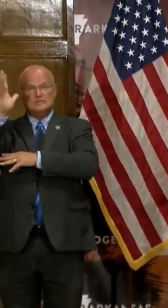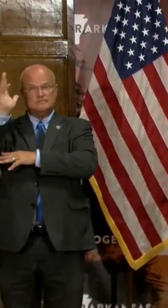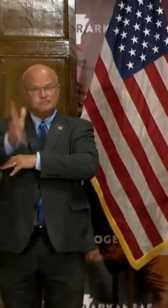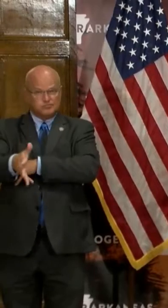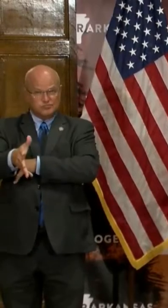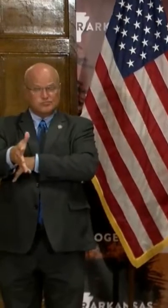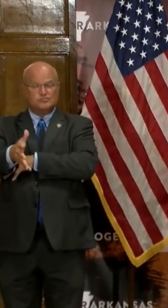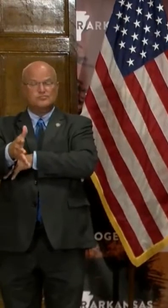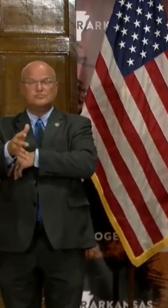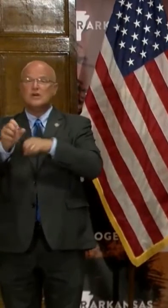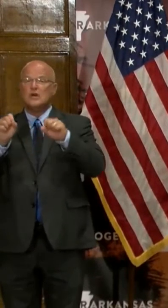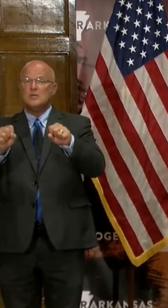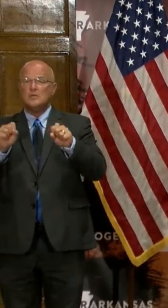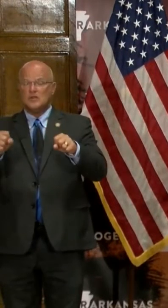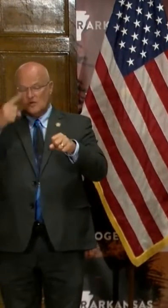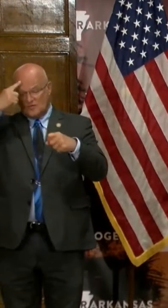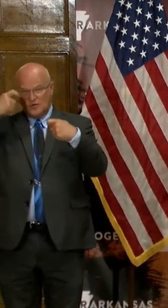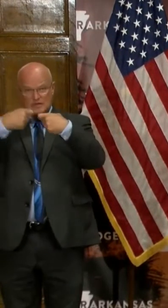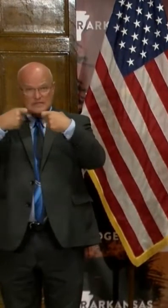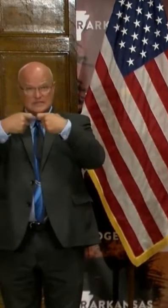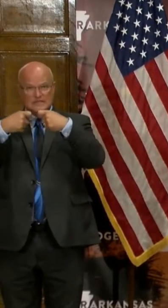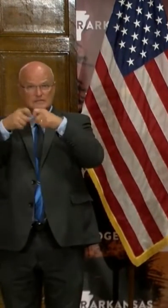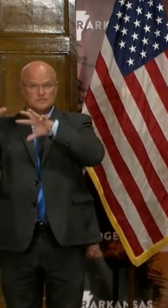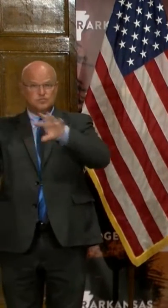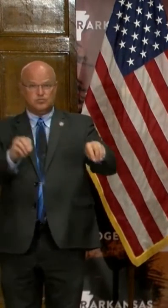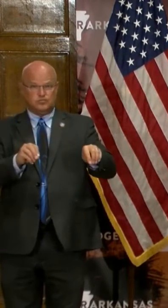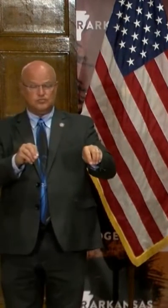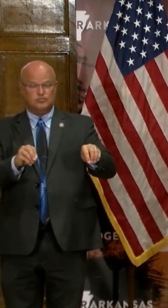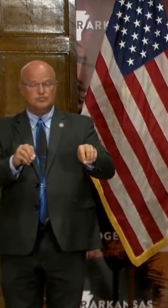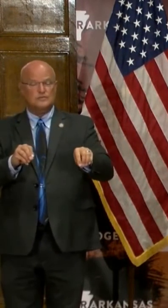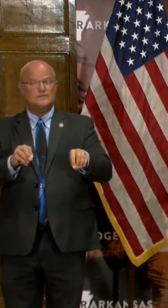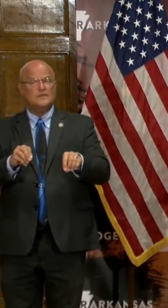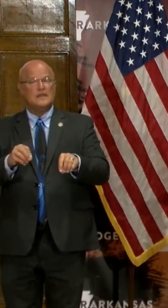down, this means potential for power outages. The action that